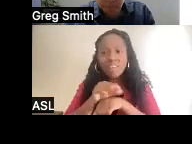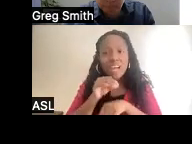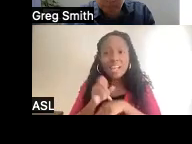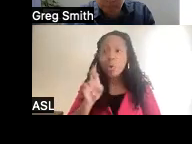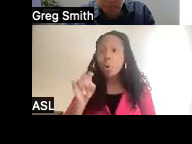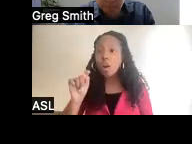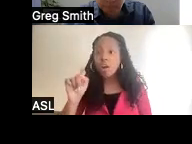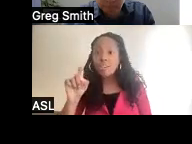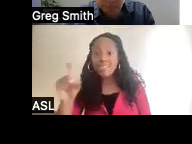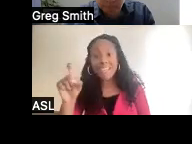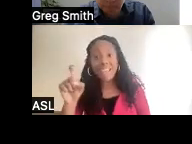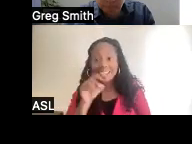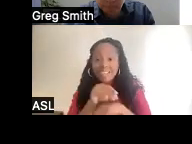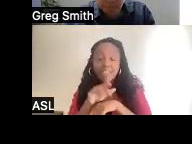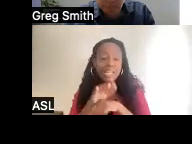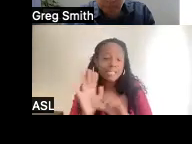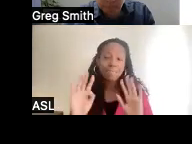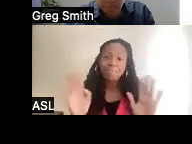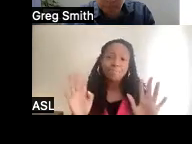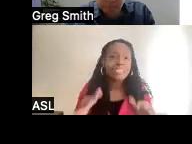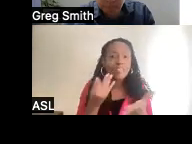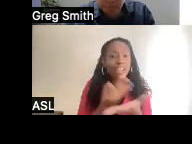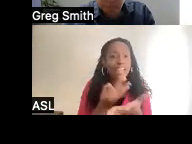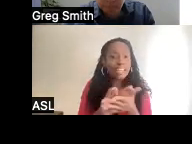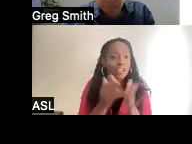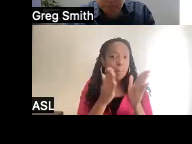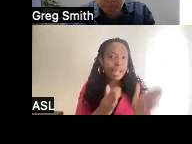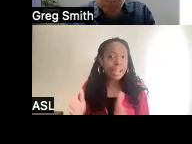based to be financial planning there is some Concepts in here that are based in accounting